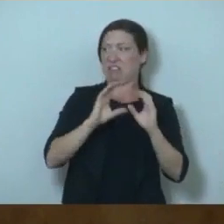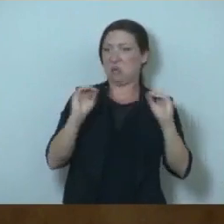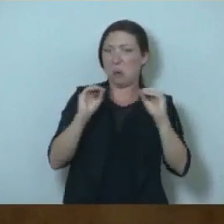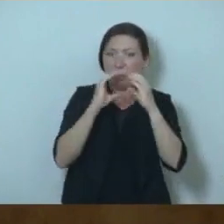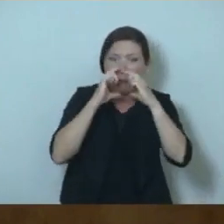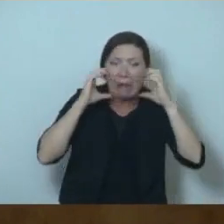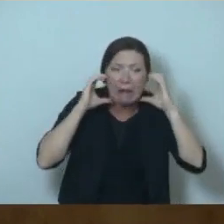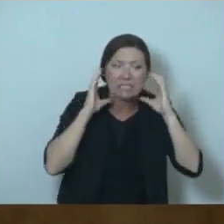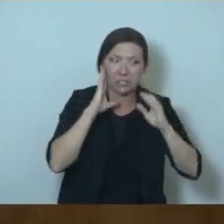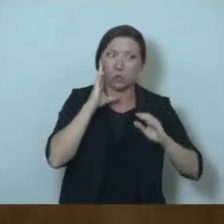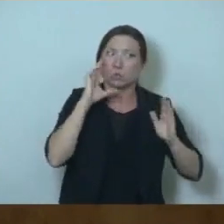THEY ARE NOT WEARING MASKS.